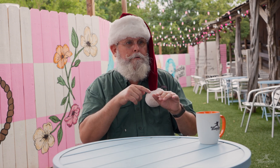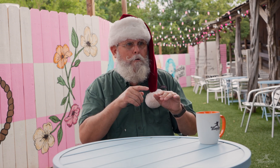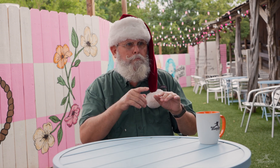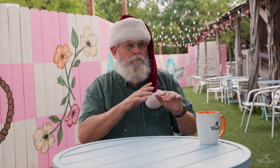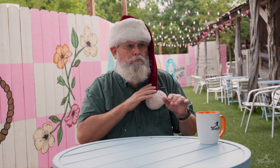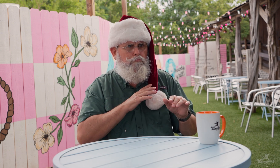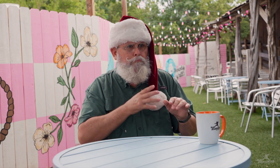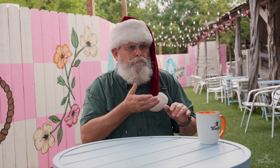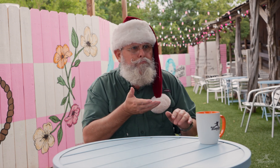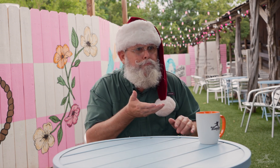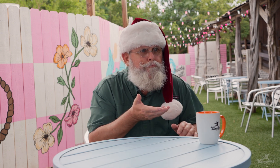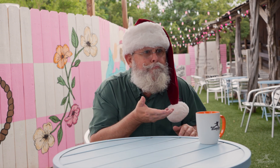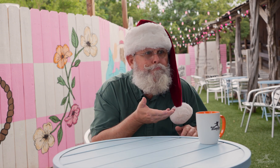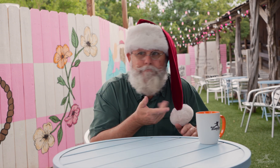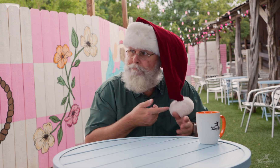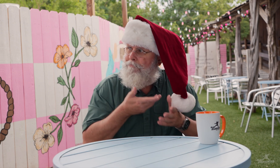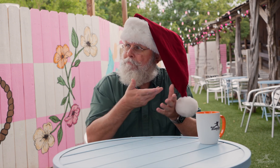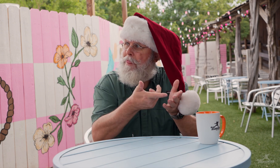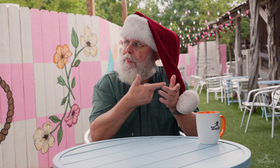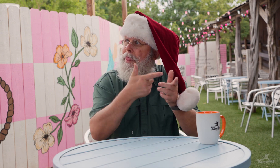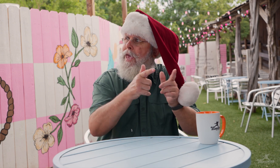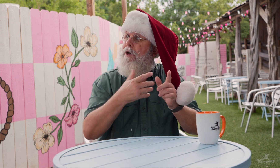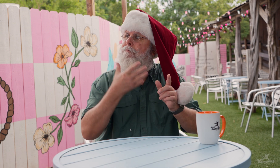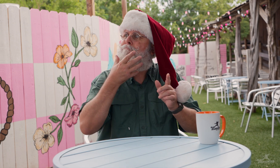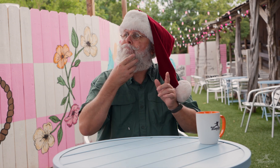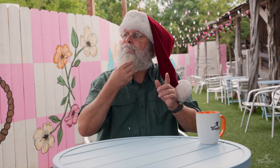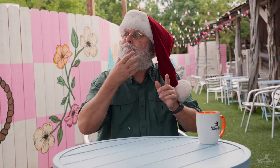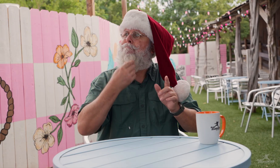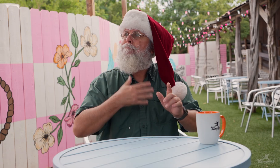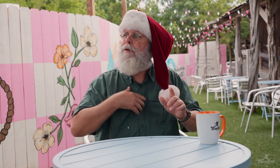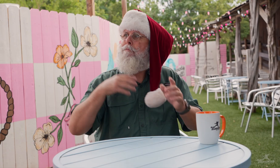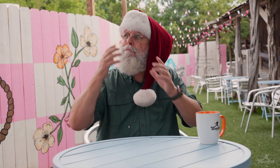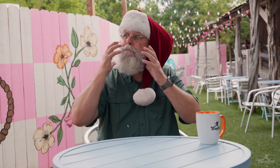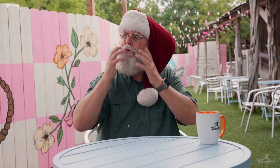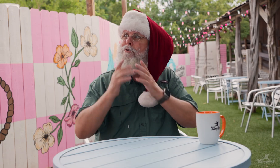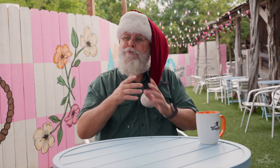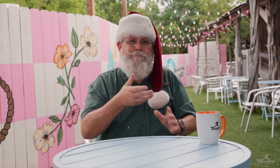I knew what he wanted so I let him touch my beard.